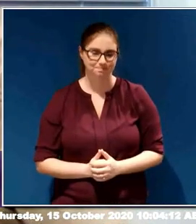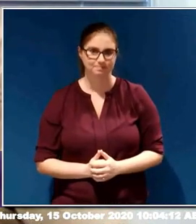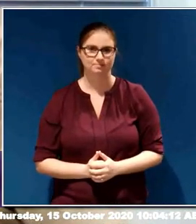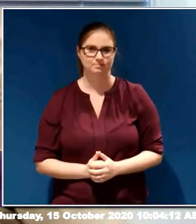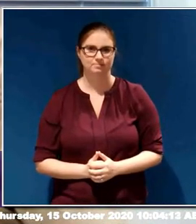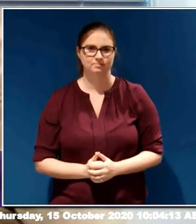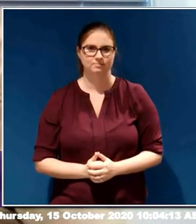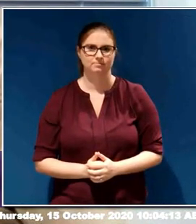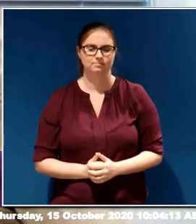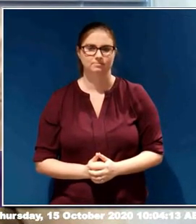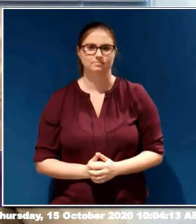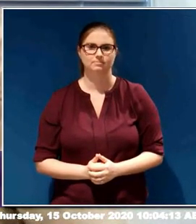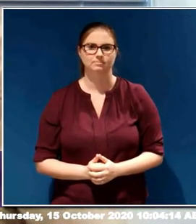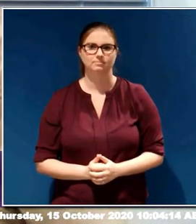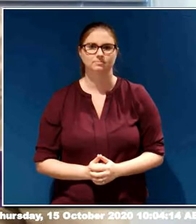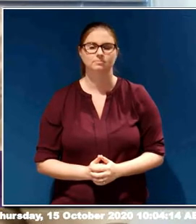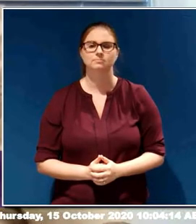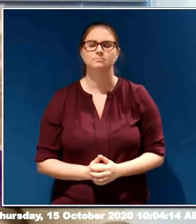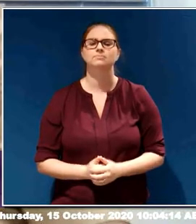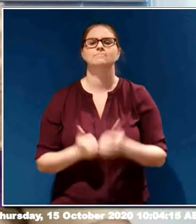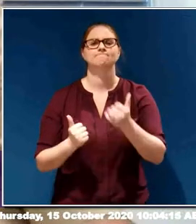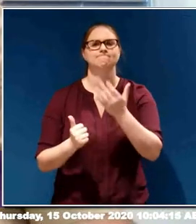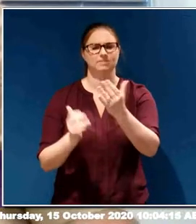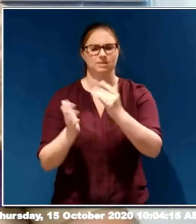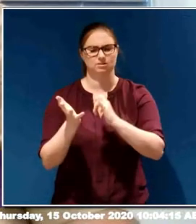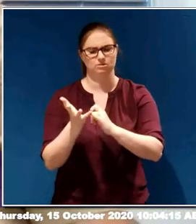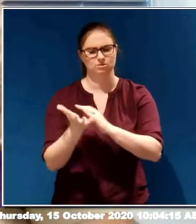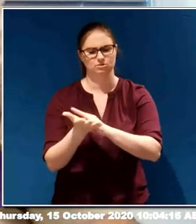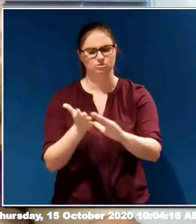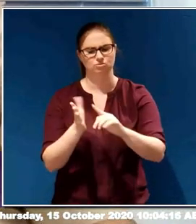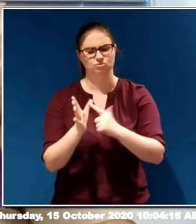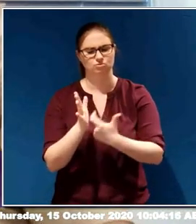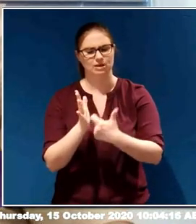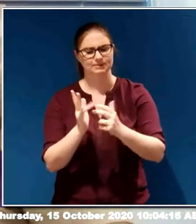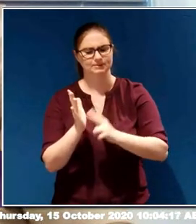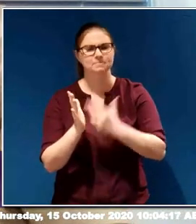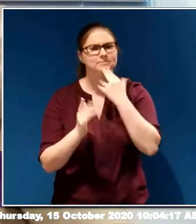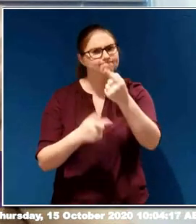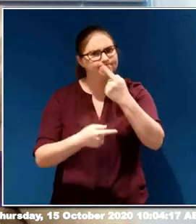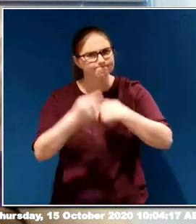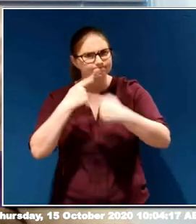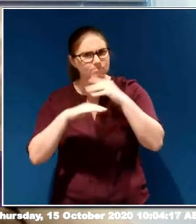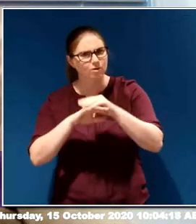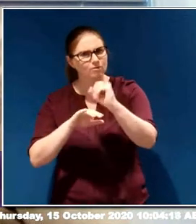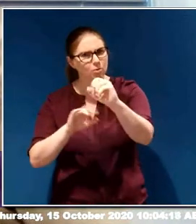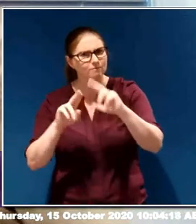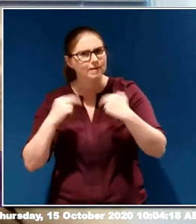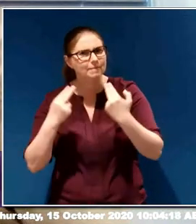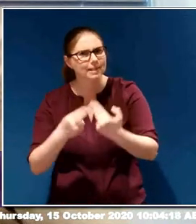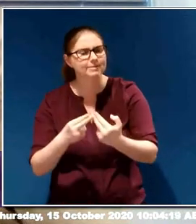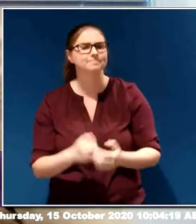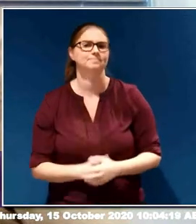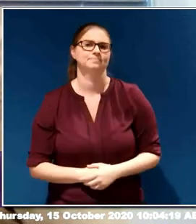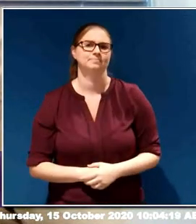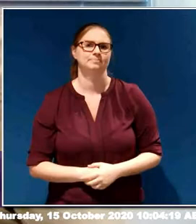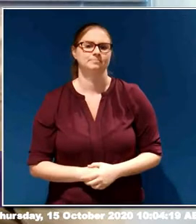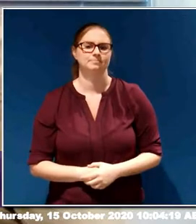Sharon, can you tell us something about your family? Alex and I have been married for 28 years.